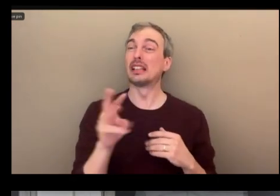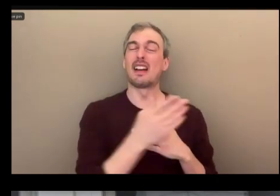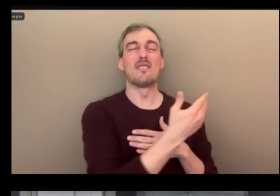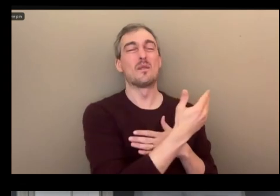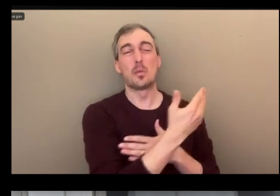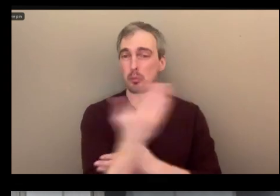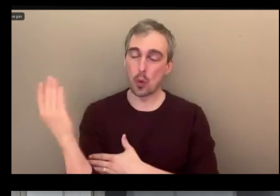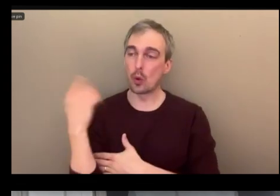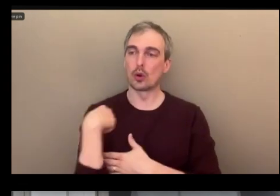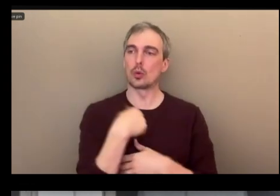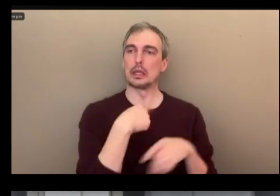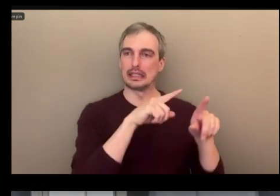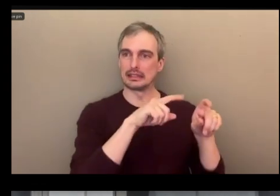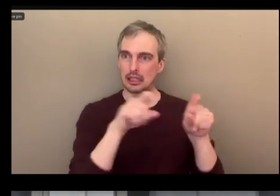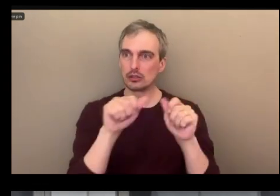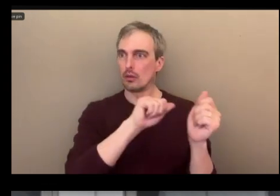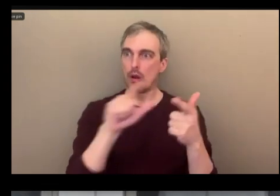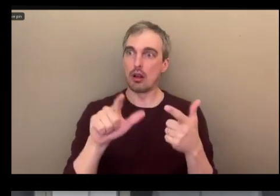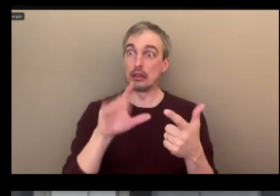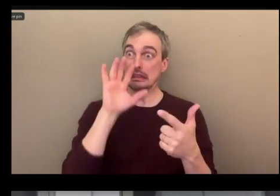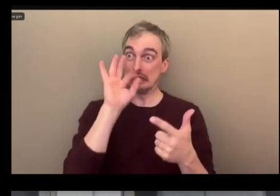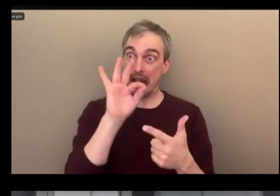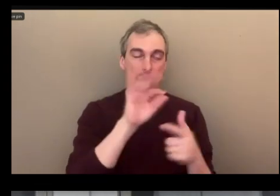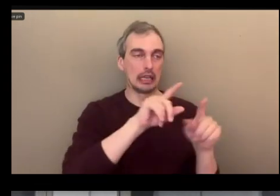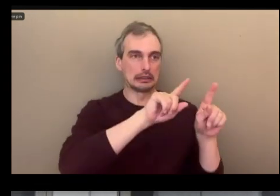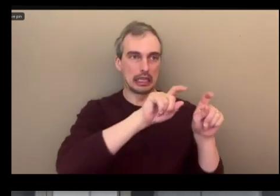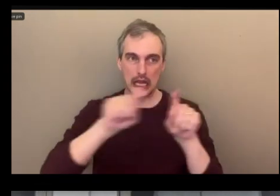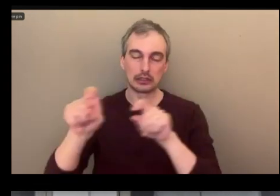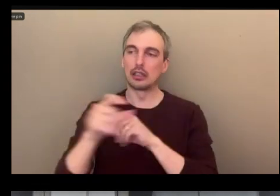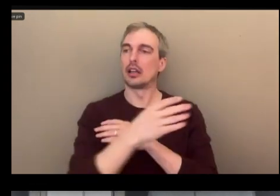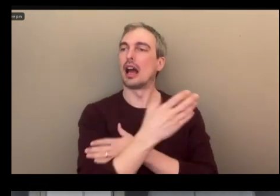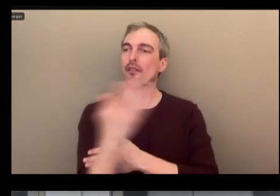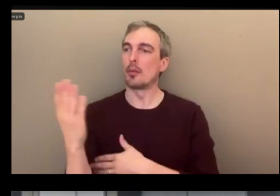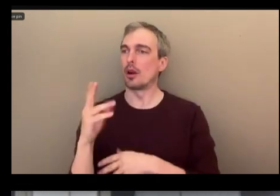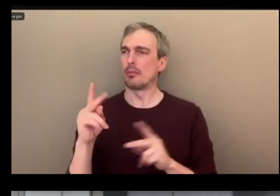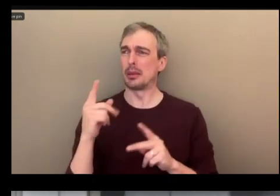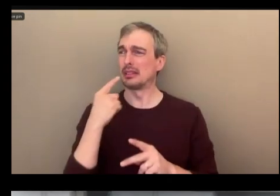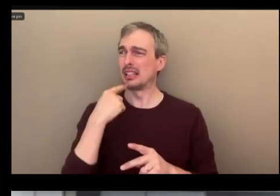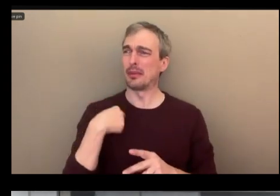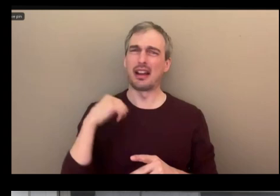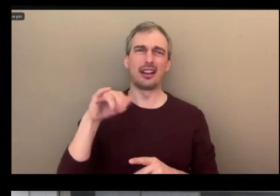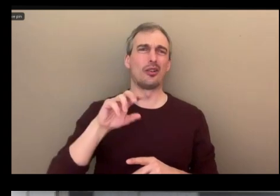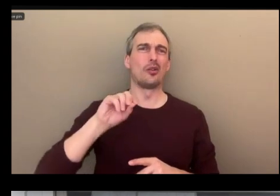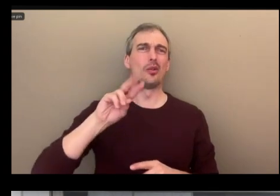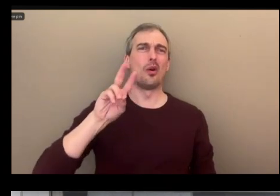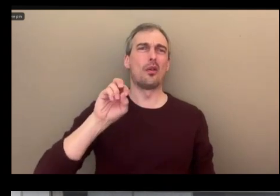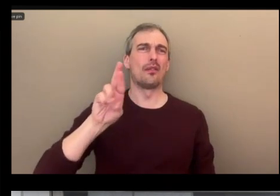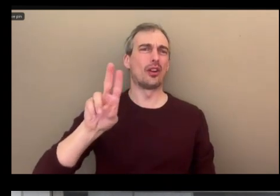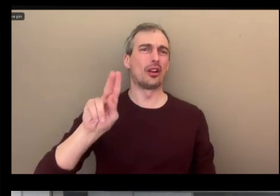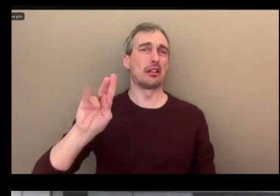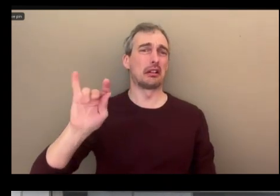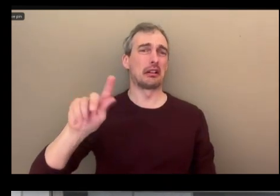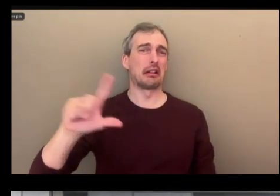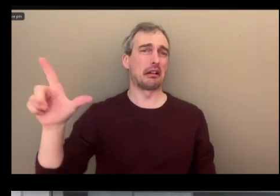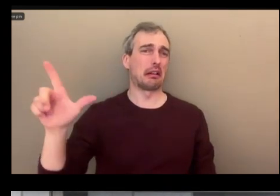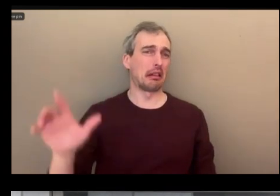I go... Is it really? If you are a small mom and pop shop, you're a big box retailer, guarantee